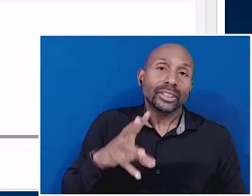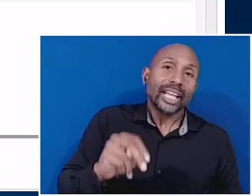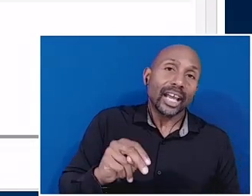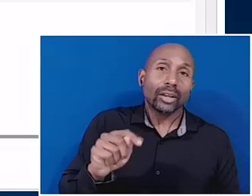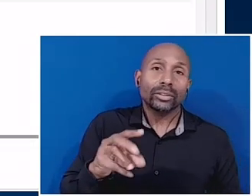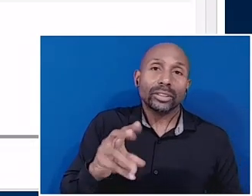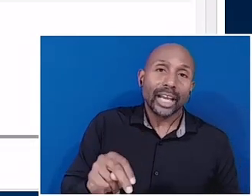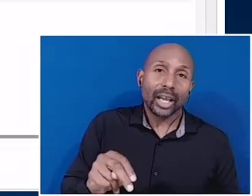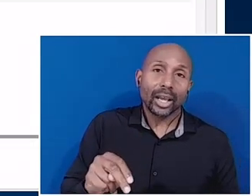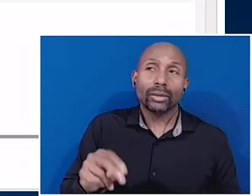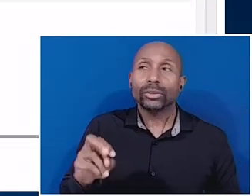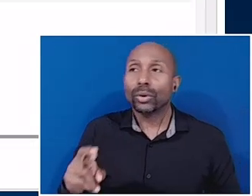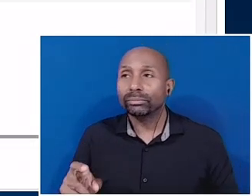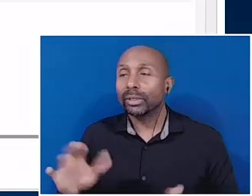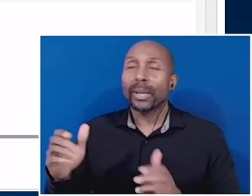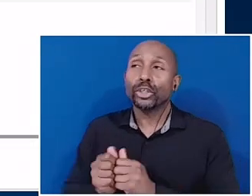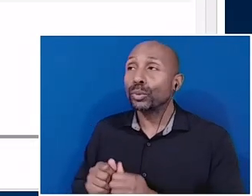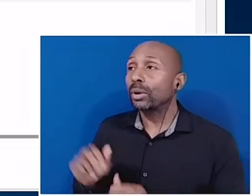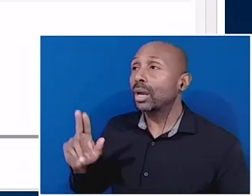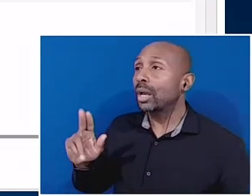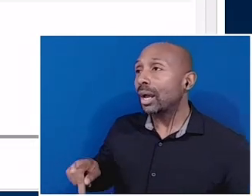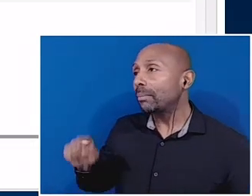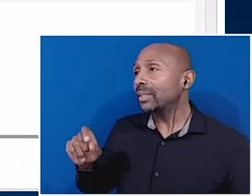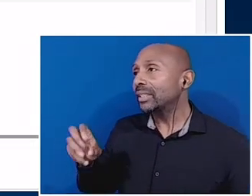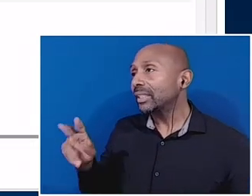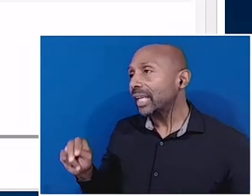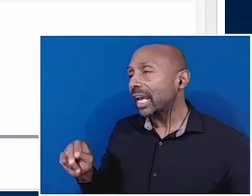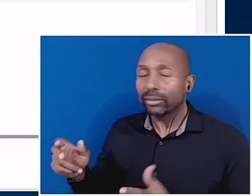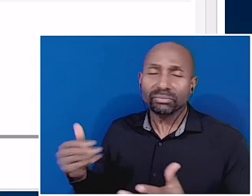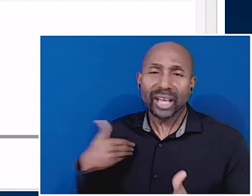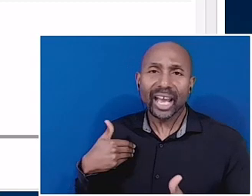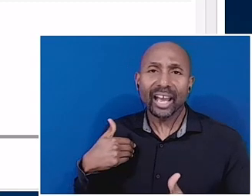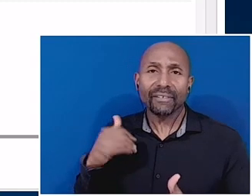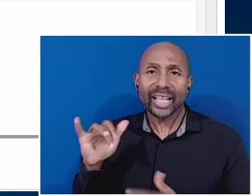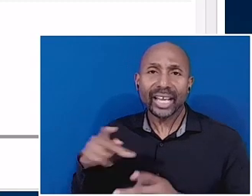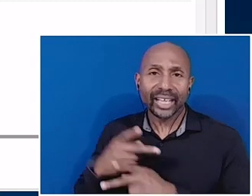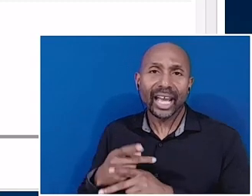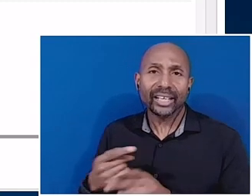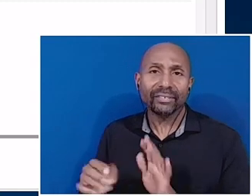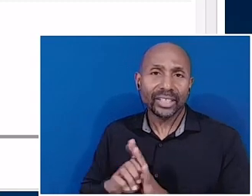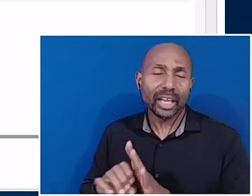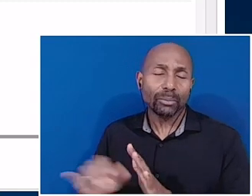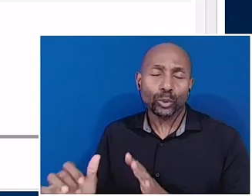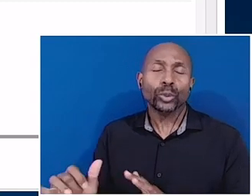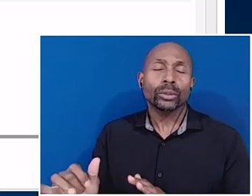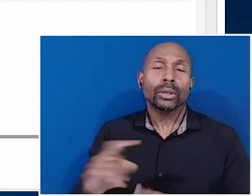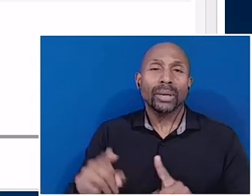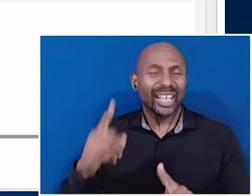I just, you know, thinking through the concrete reality of the expectations here